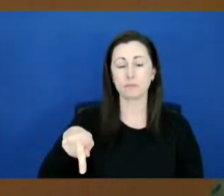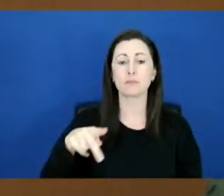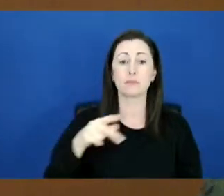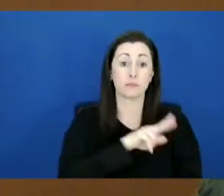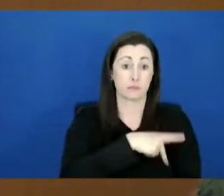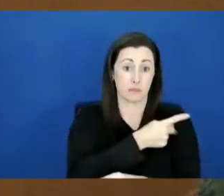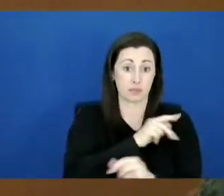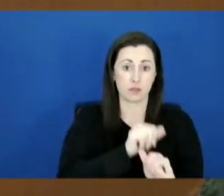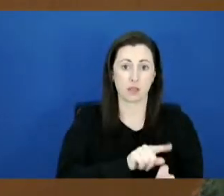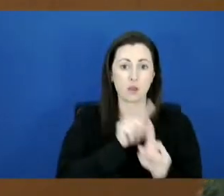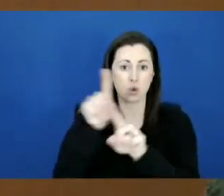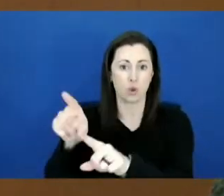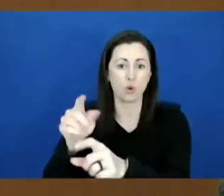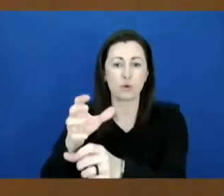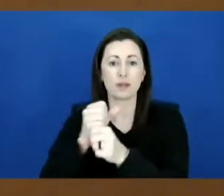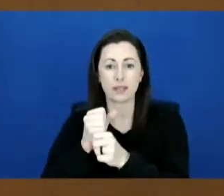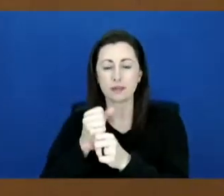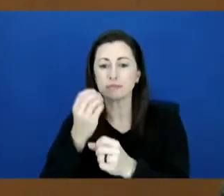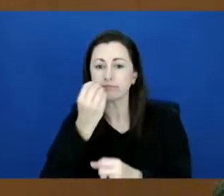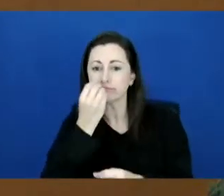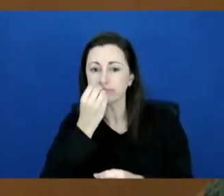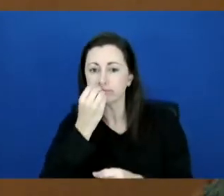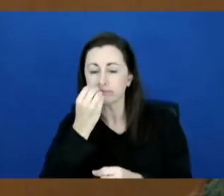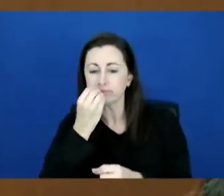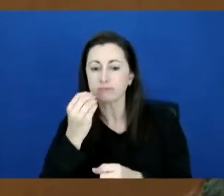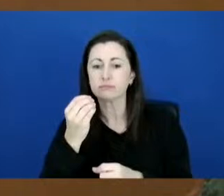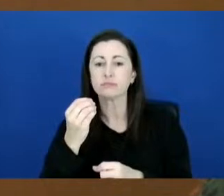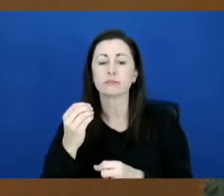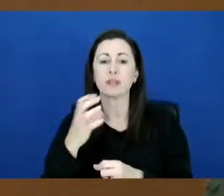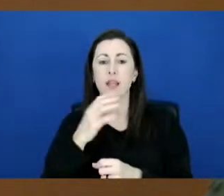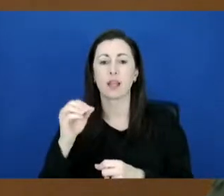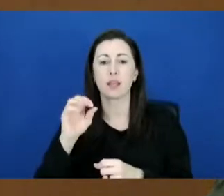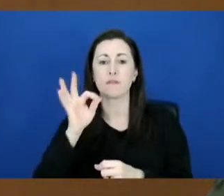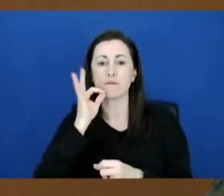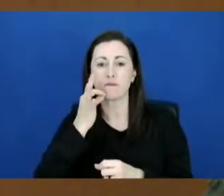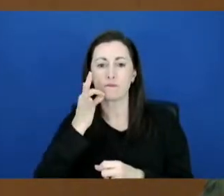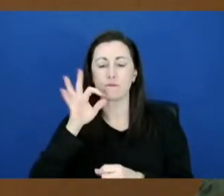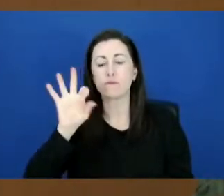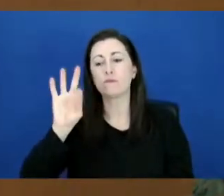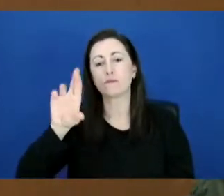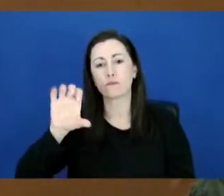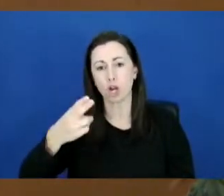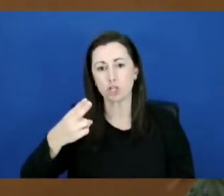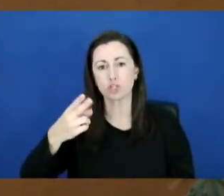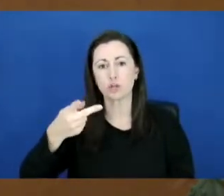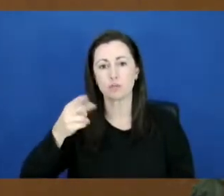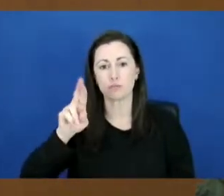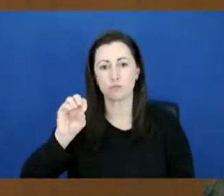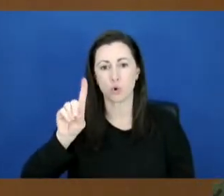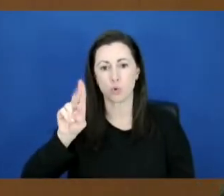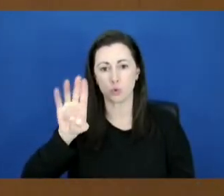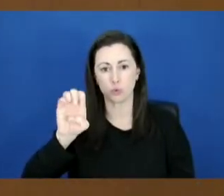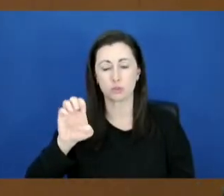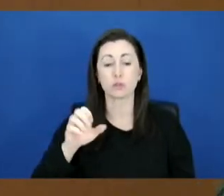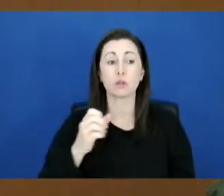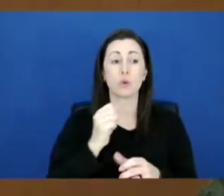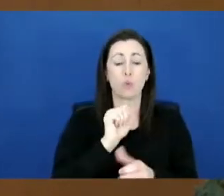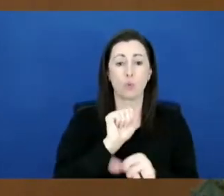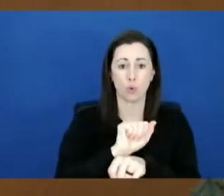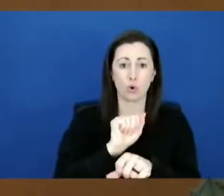REFERRALS TO NOURISH UP. SO OUR PATIENTS GO AND GET NONPERISHABLE ITEMS AS WELL AS